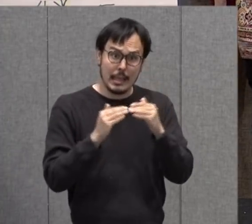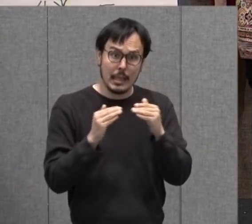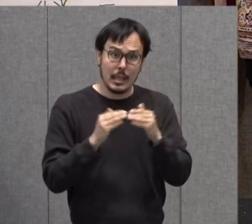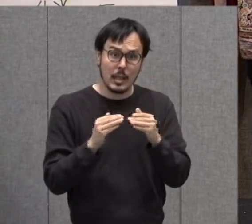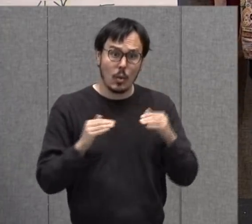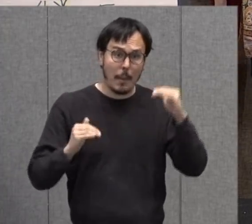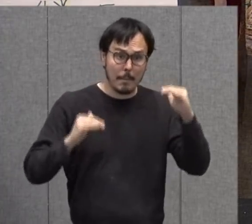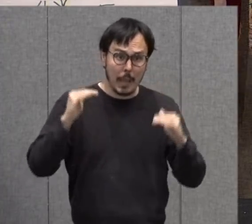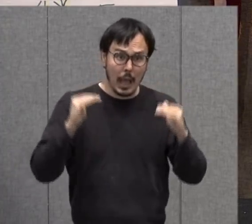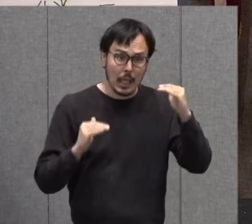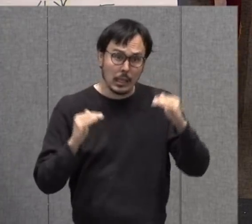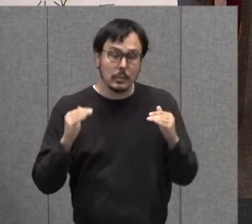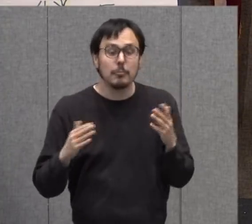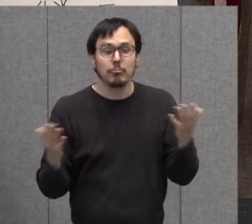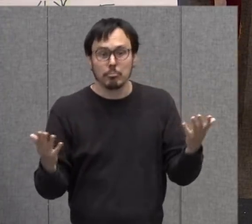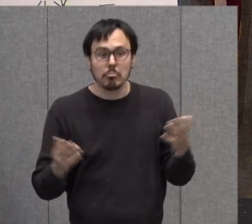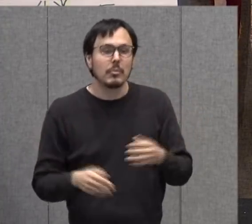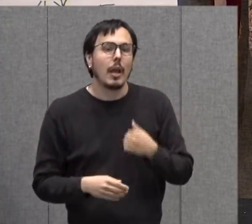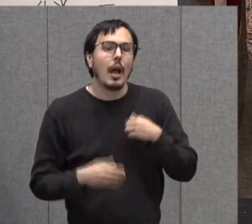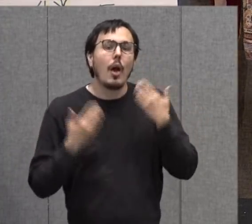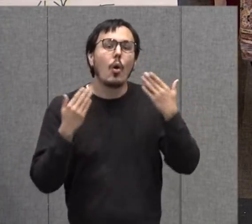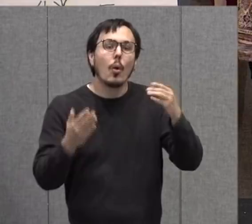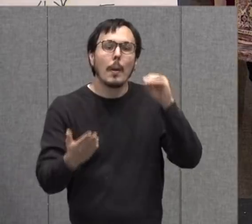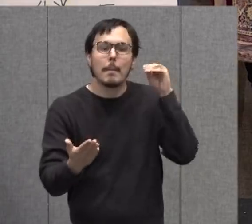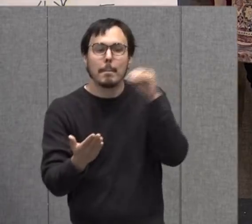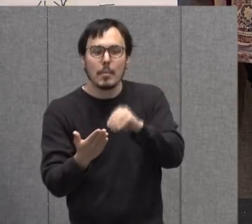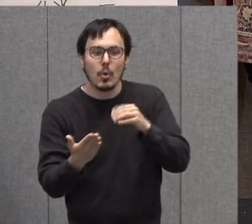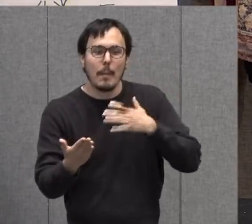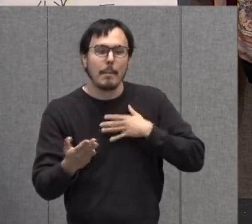So, I'm gonna go ahead and position my one thirds